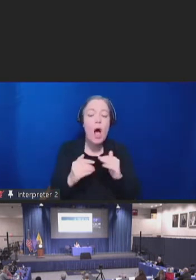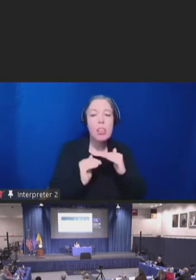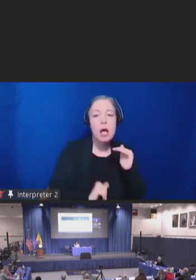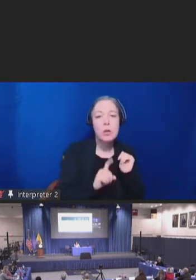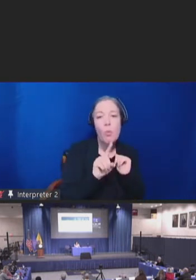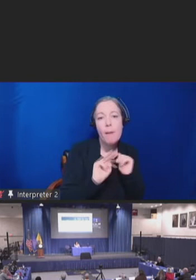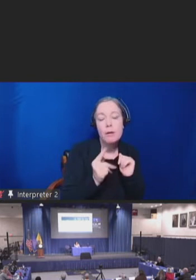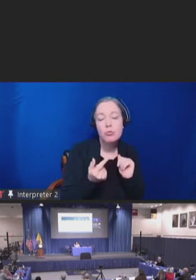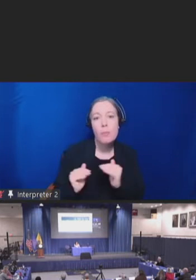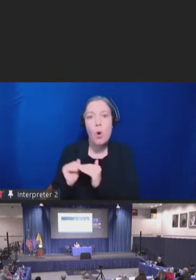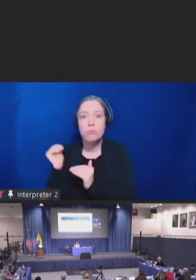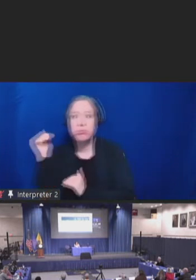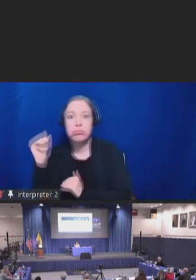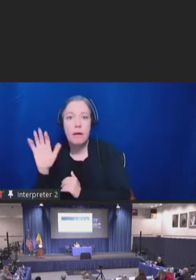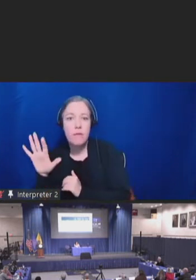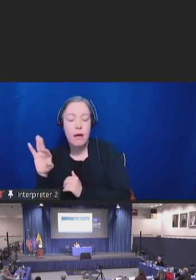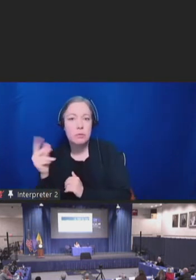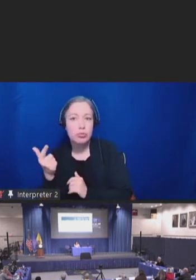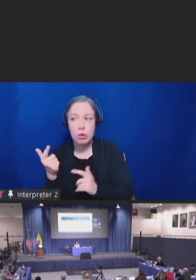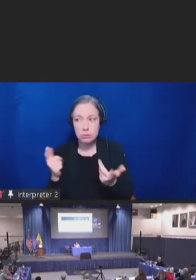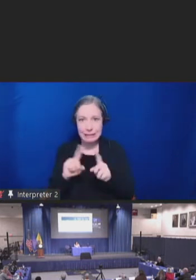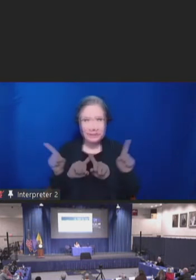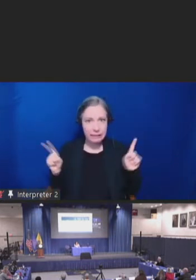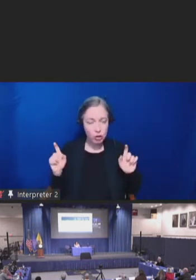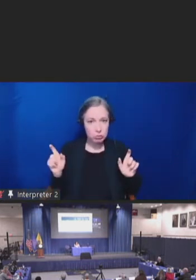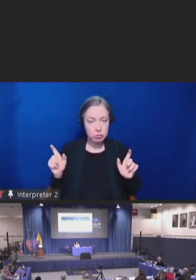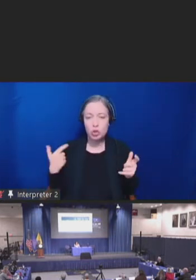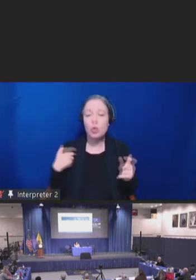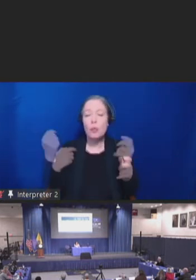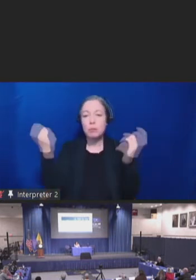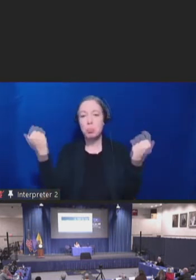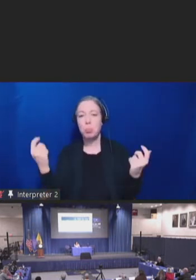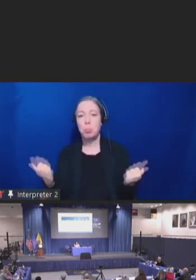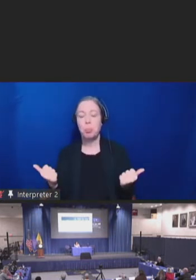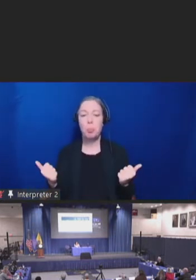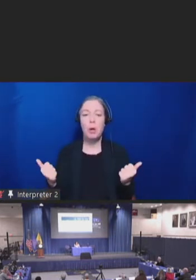aluminum are really different than the other kids. So, we excluded sort of the high and low end.